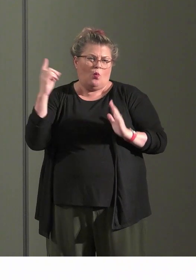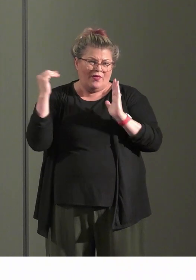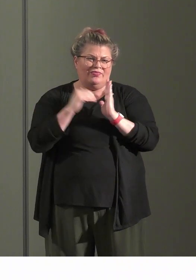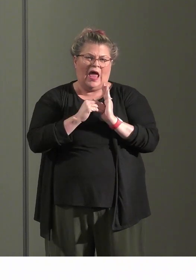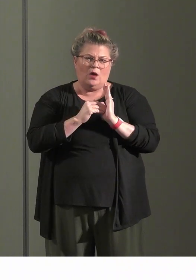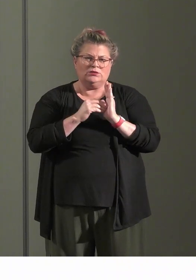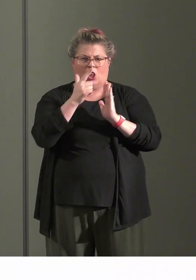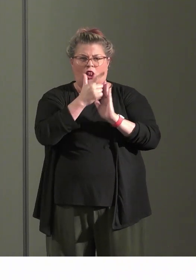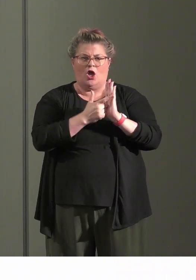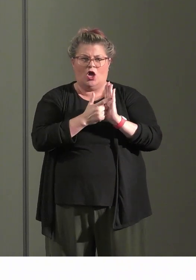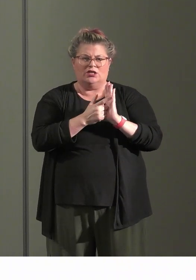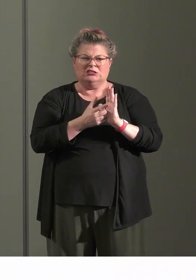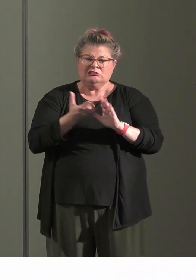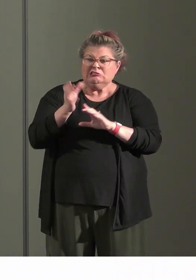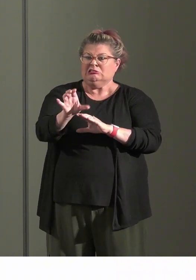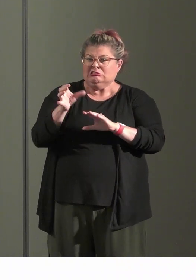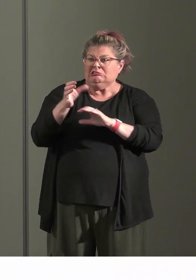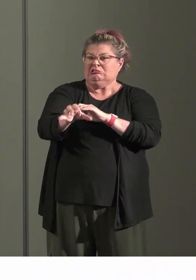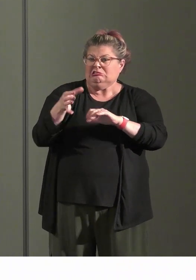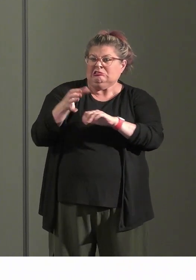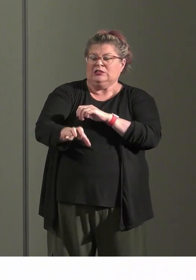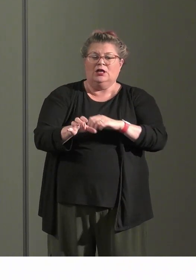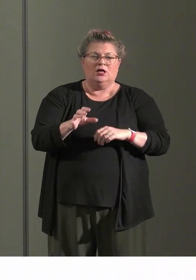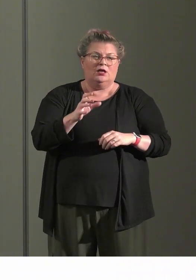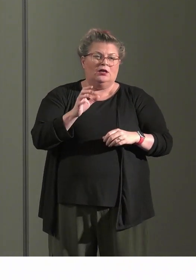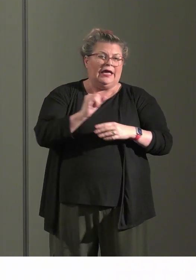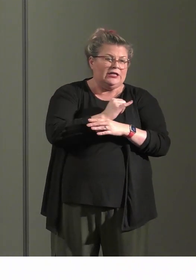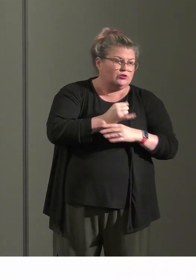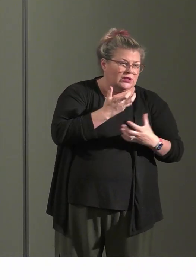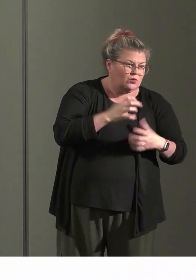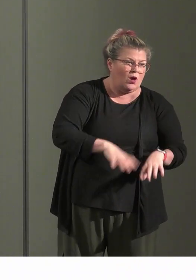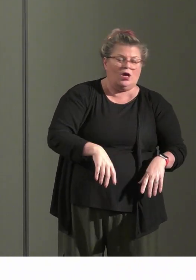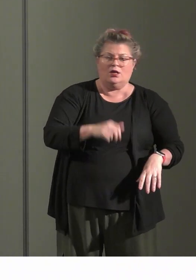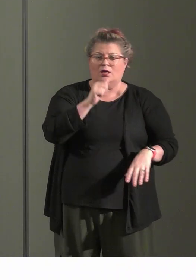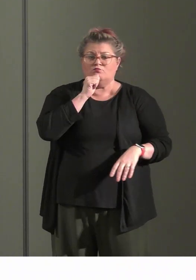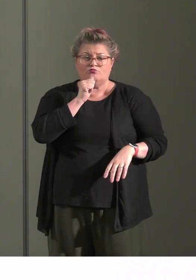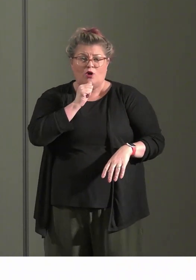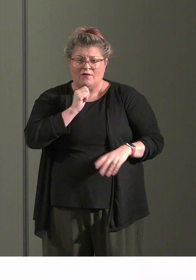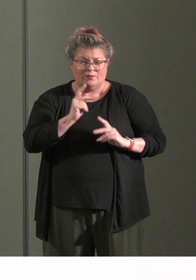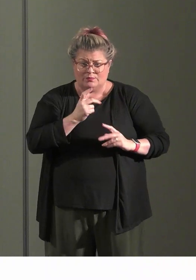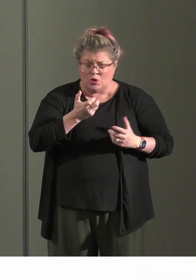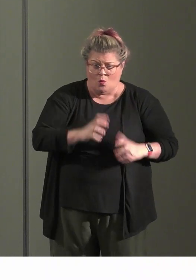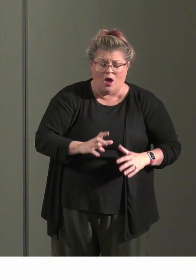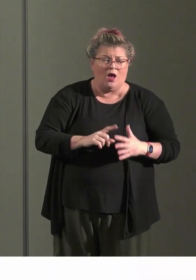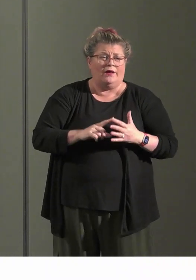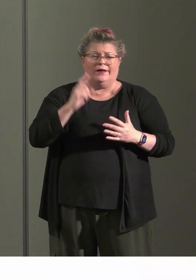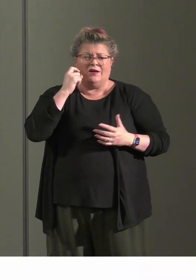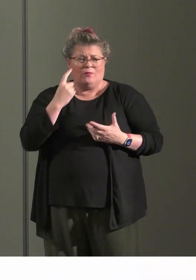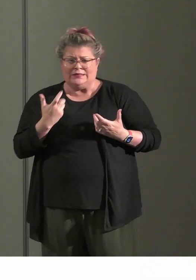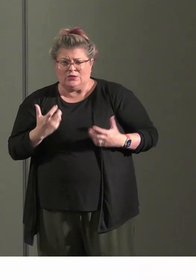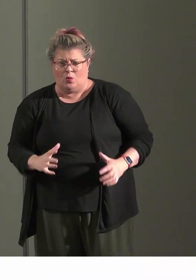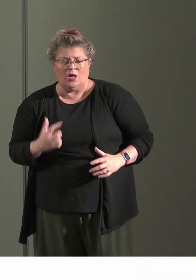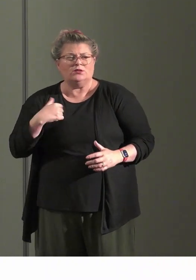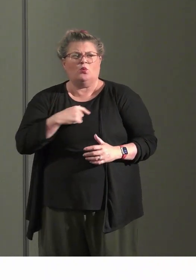down. Industry or private sector doesn't want it. We take a novel approach to how we want it